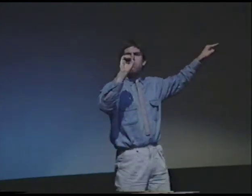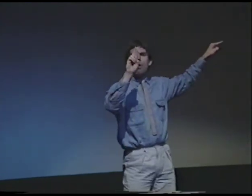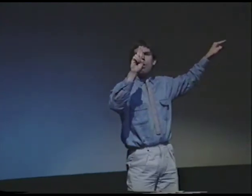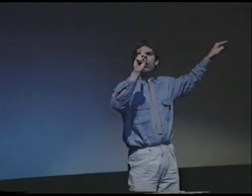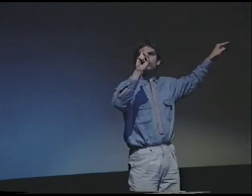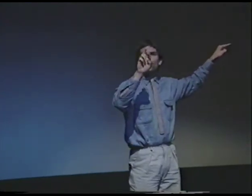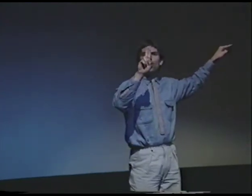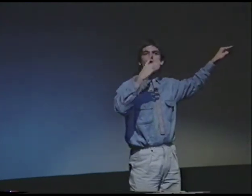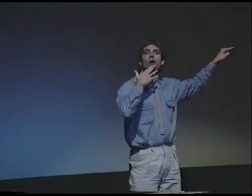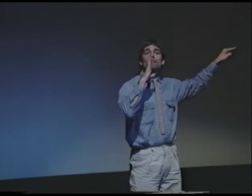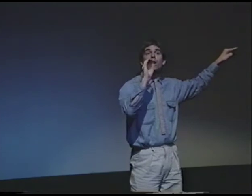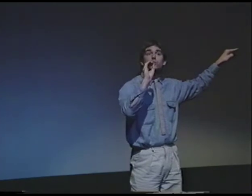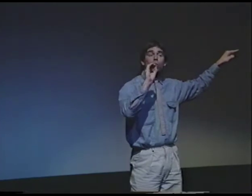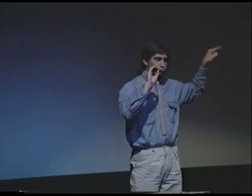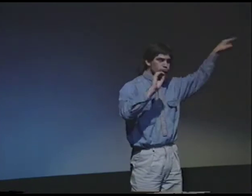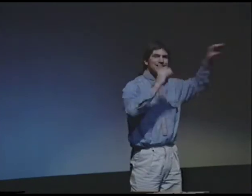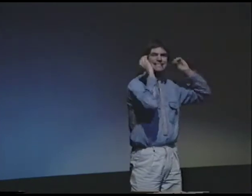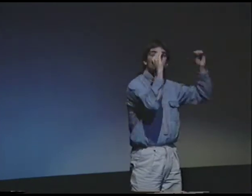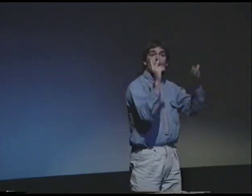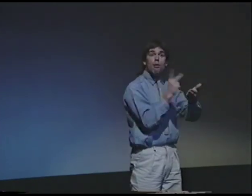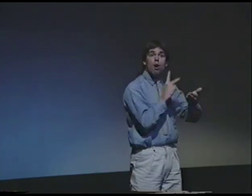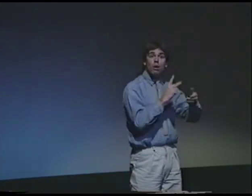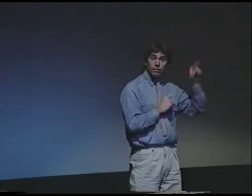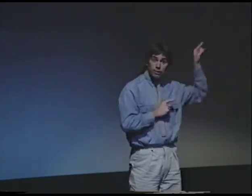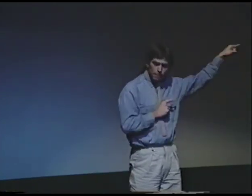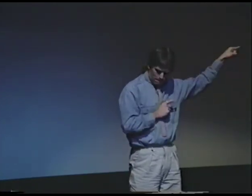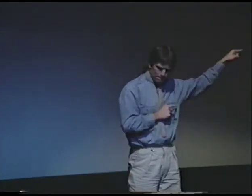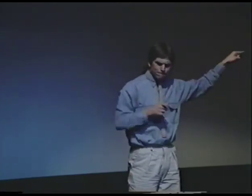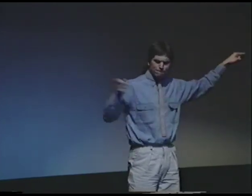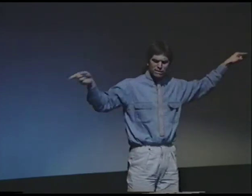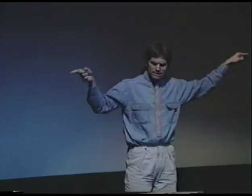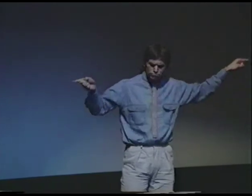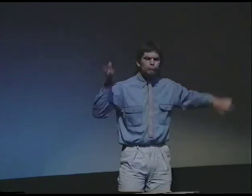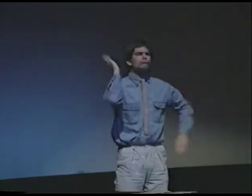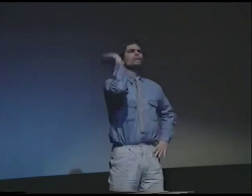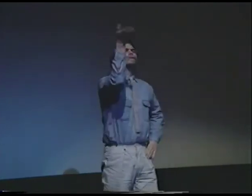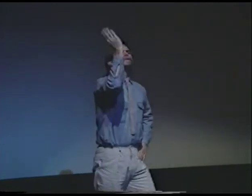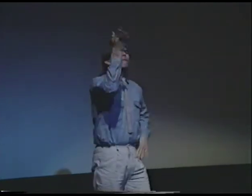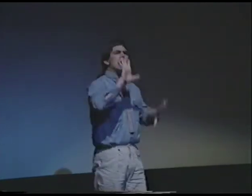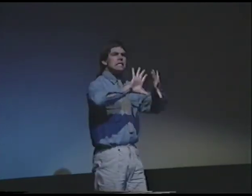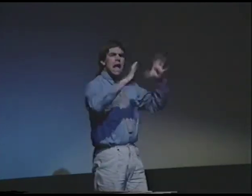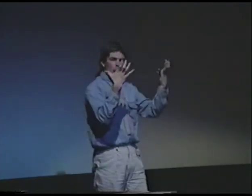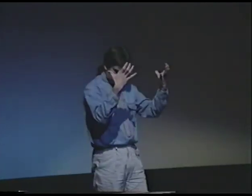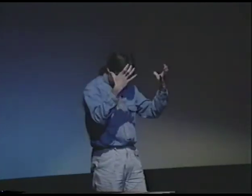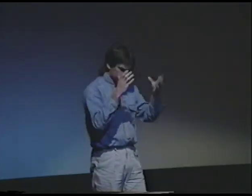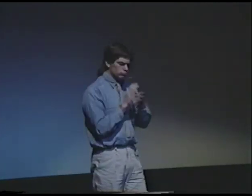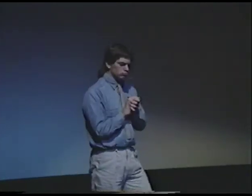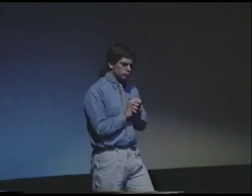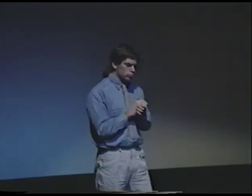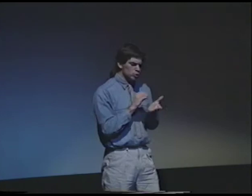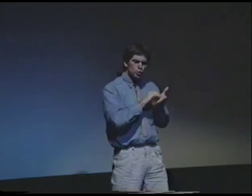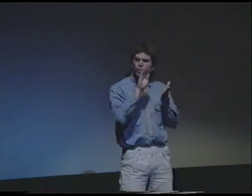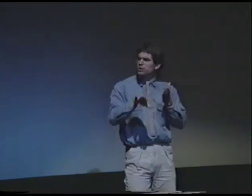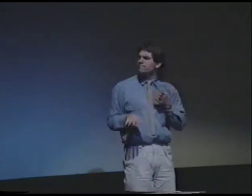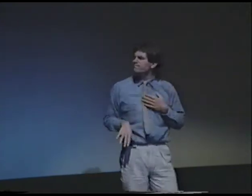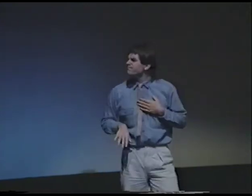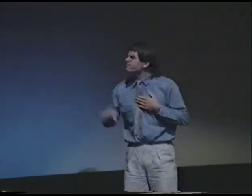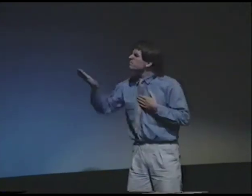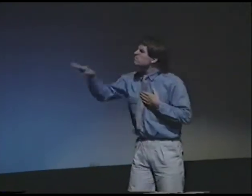She's from Boulder, Colorado. She teaches poetry there. And she was lecturing to a class.